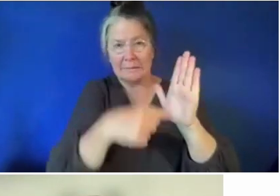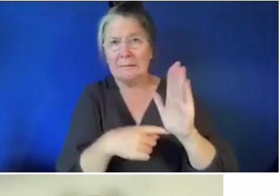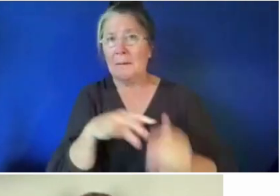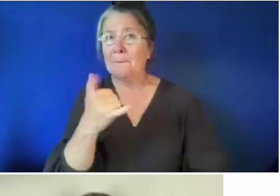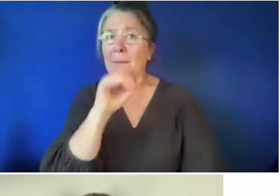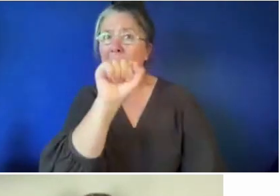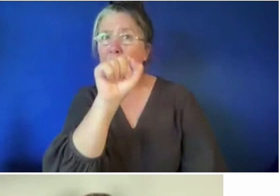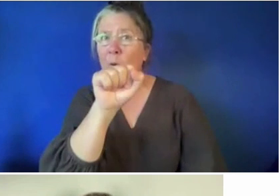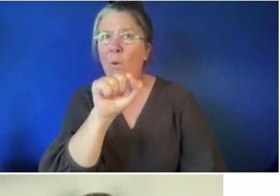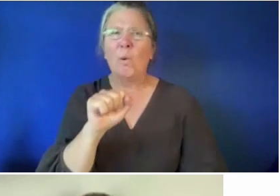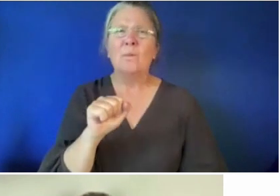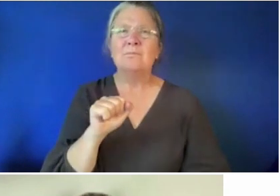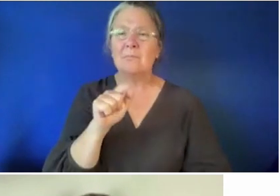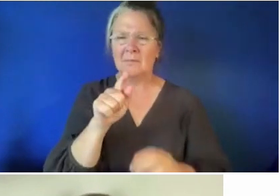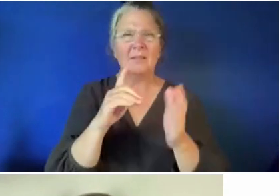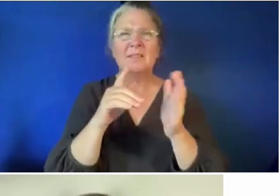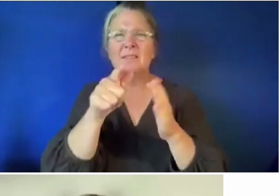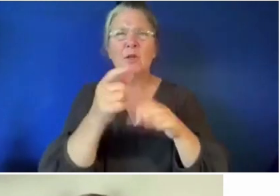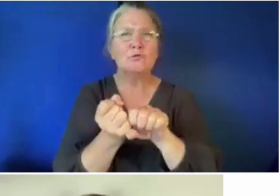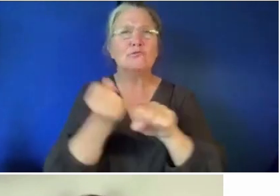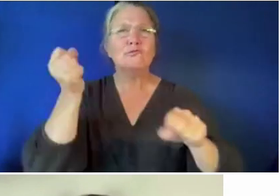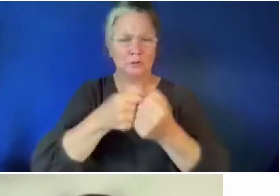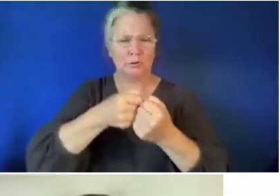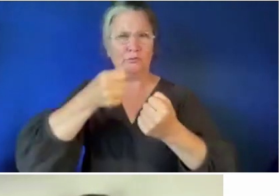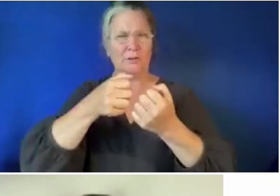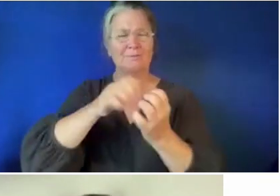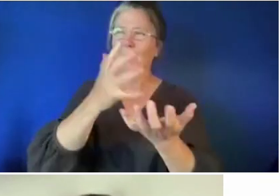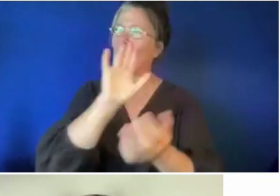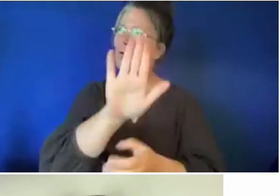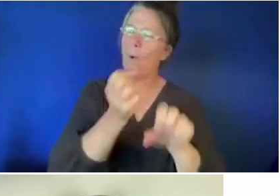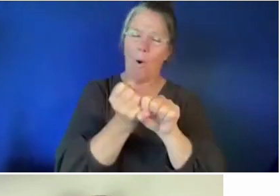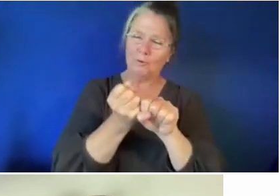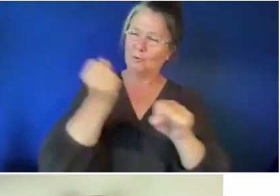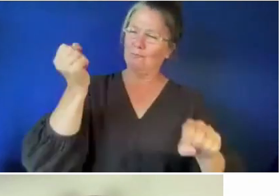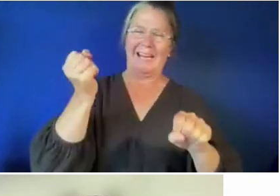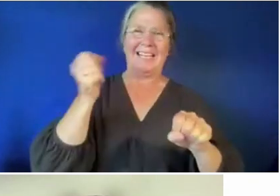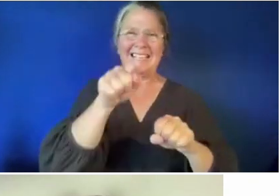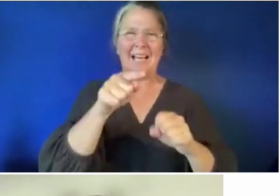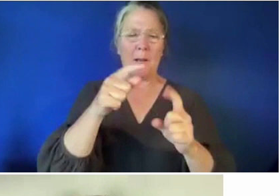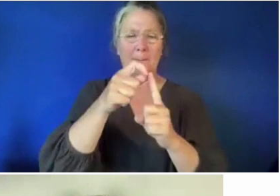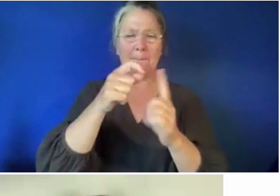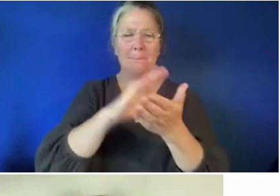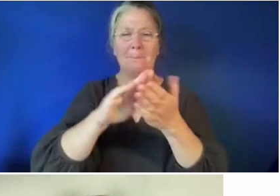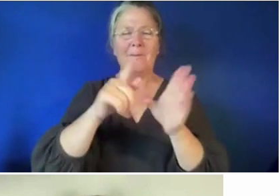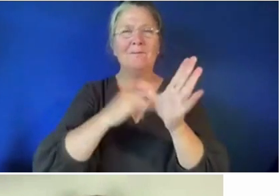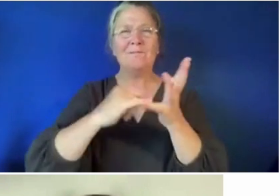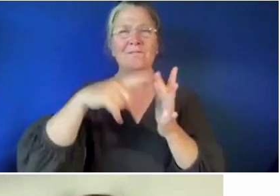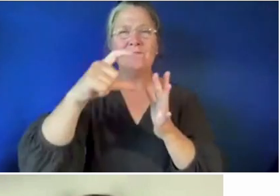Yeah. Okay. The next question that's come through from our audience, I believe,